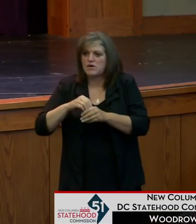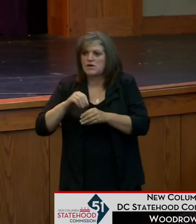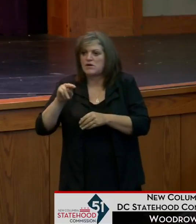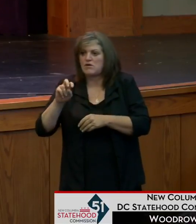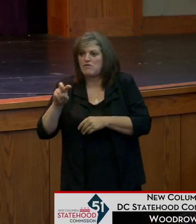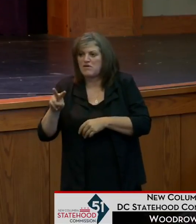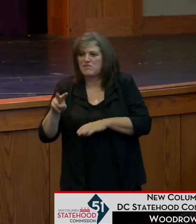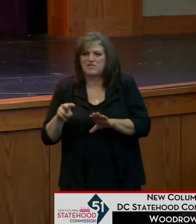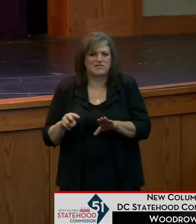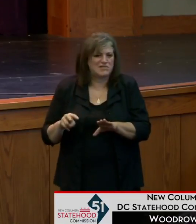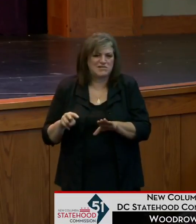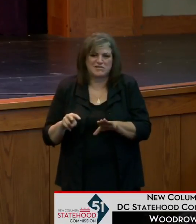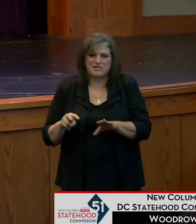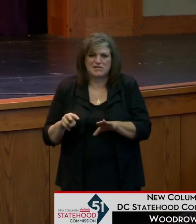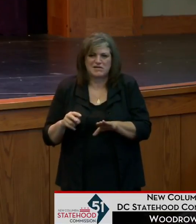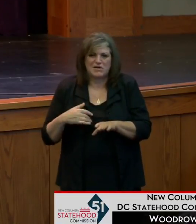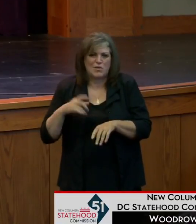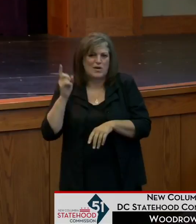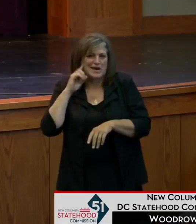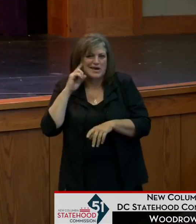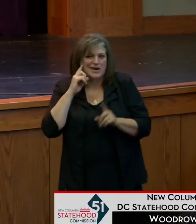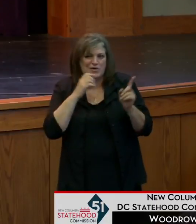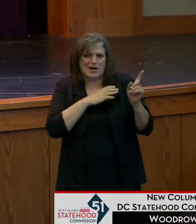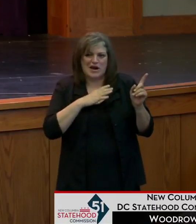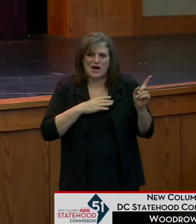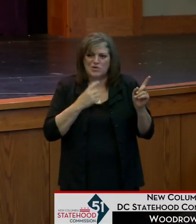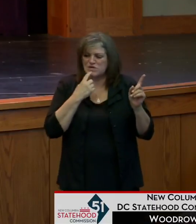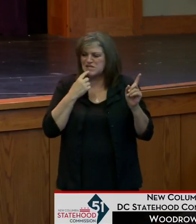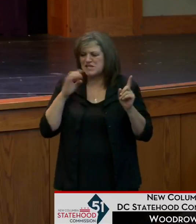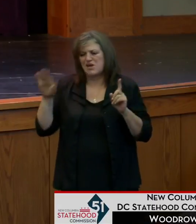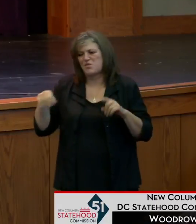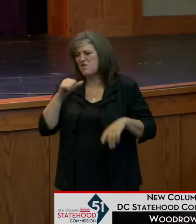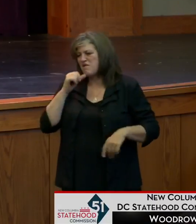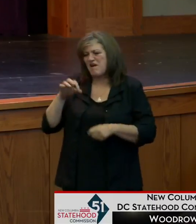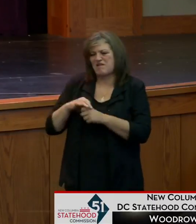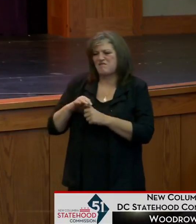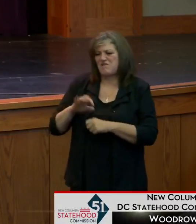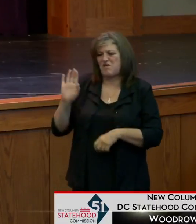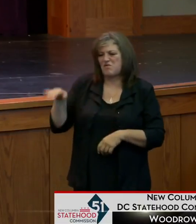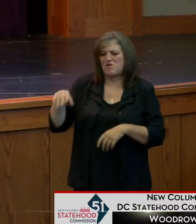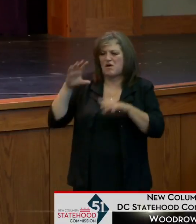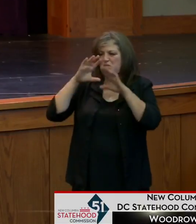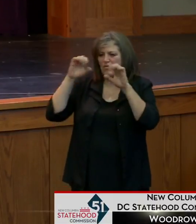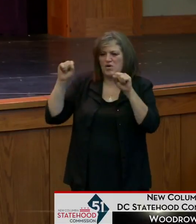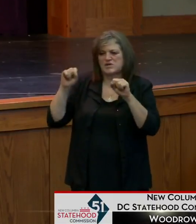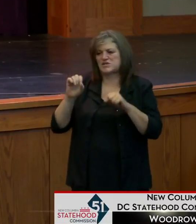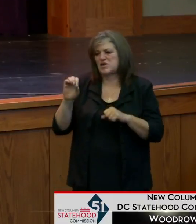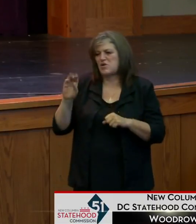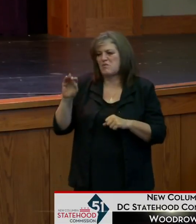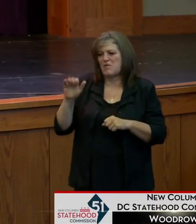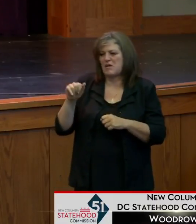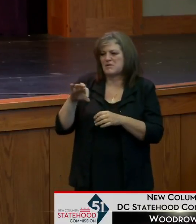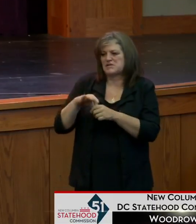TO ME IS SIMILAR TO WHAT I HEAR IN CONGRESS WHEN THEY SAY THEY ARE NOT GOING TO VOTE ON PRESIDENT OBAMA'S NOMINEE TO THE